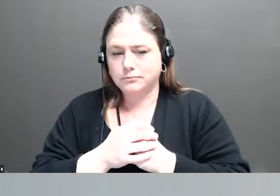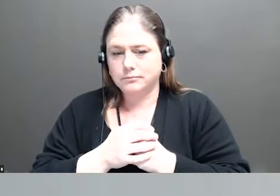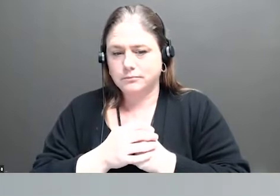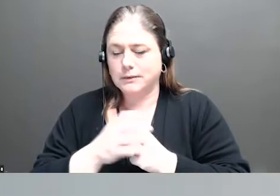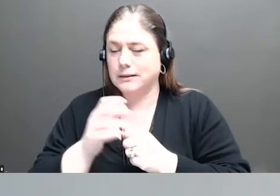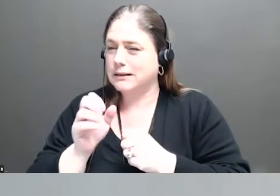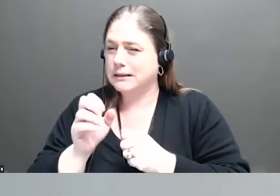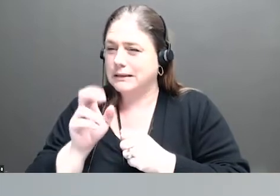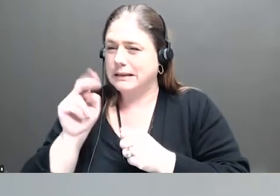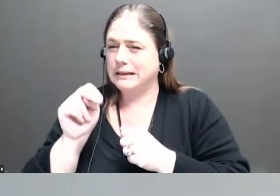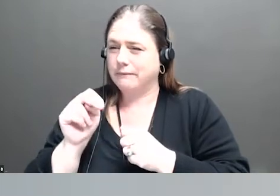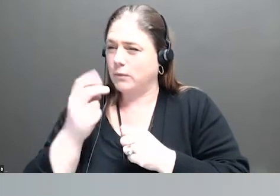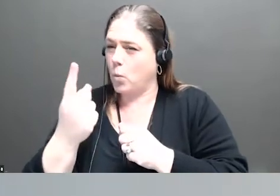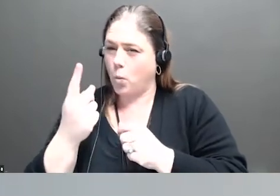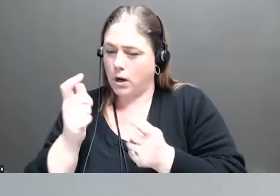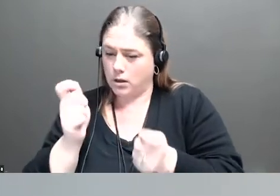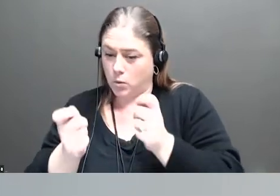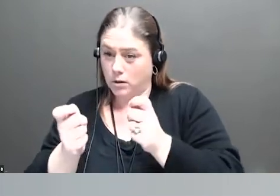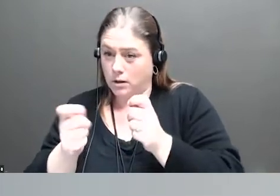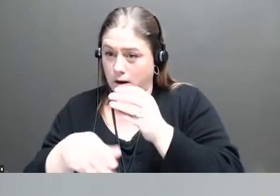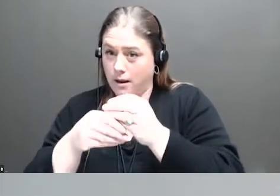how can I accommodate you? That is very significant.